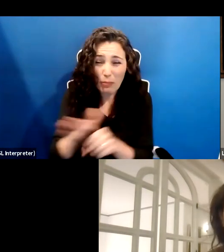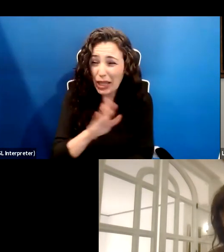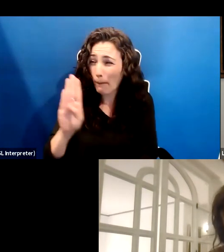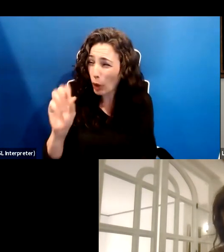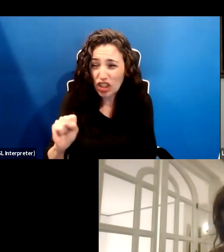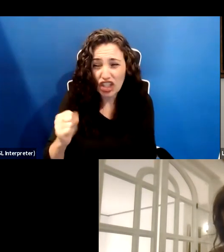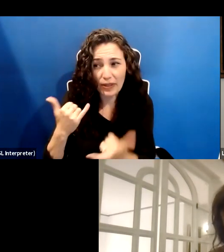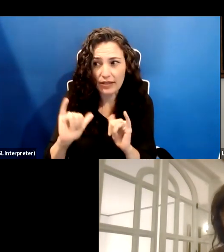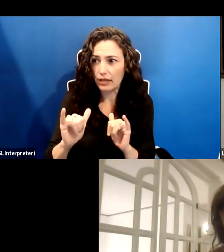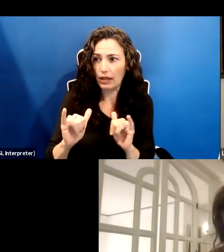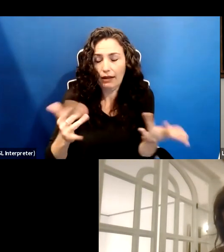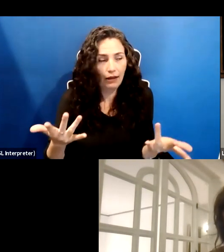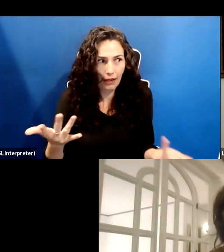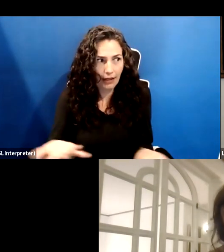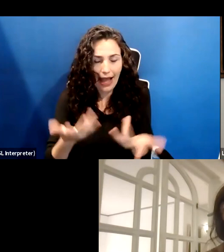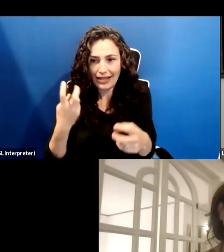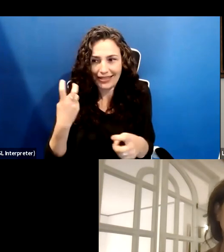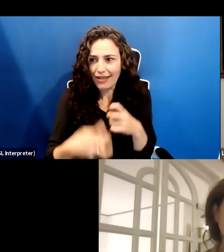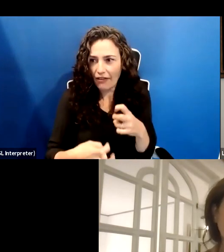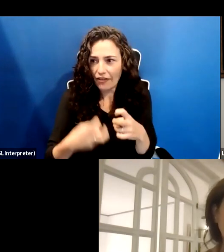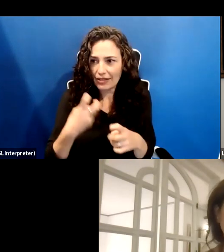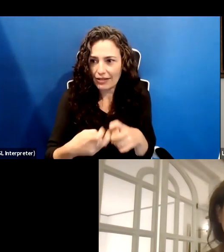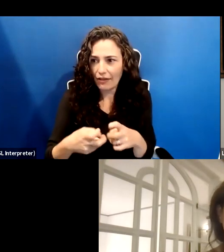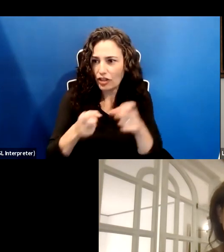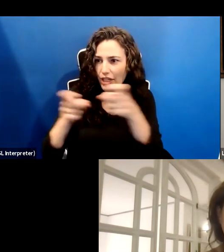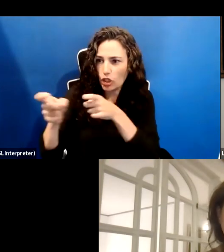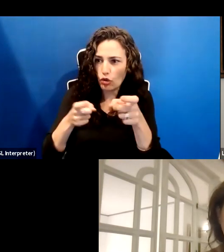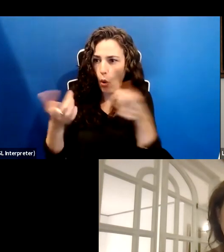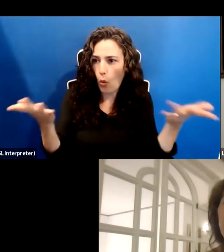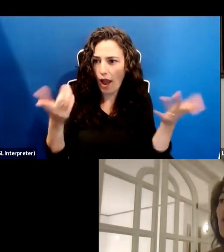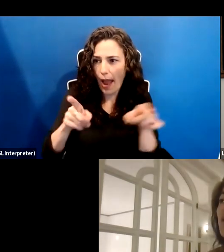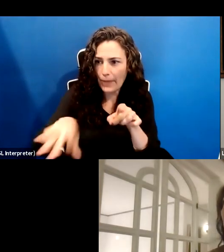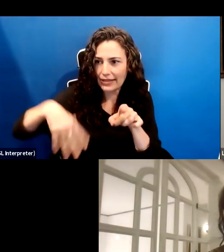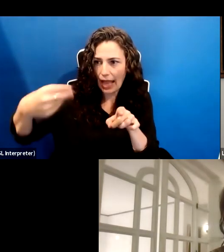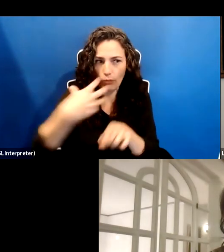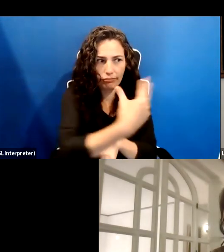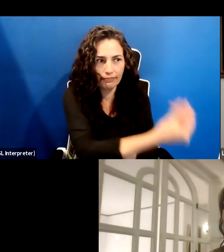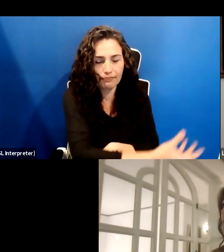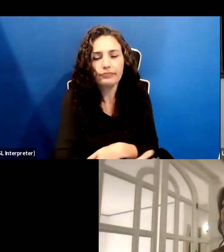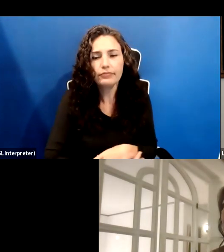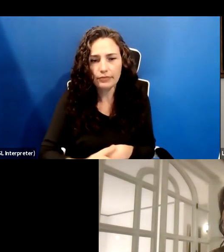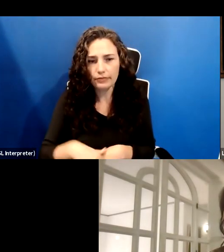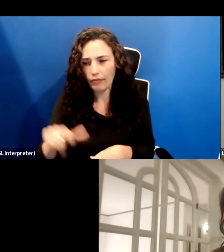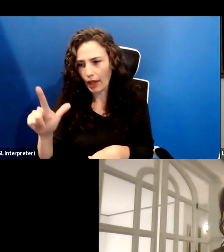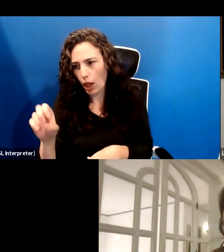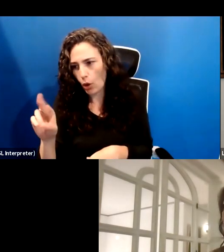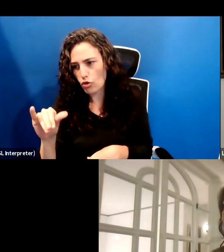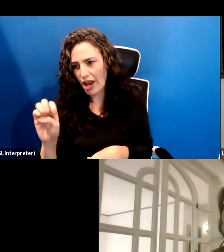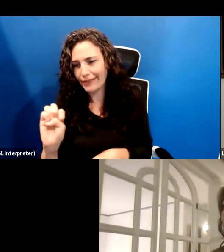it's very difficult to have any kind of control over that. Right. - So, I think that was the, you know,